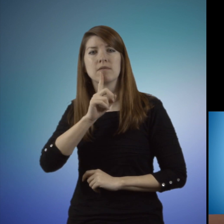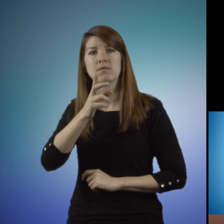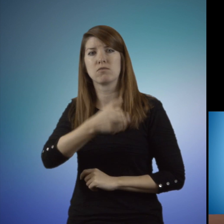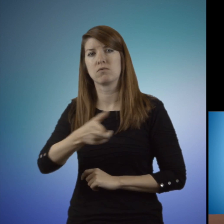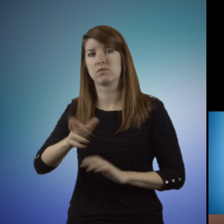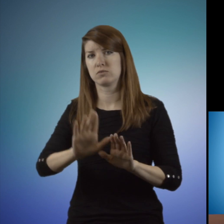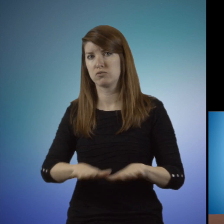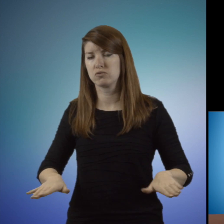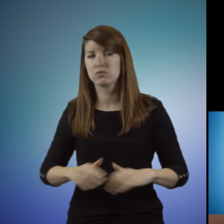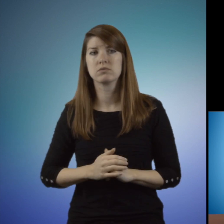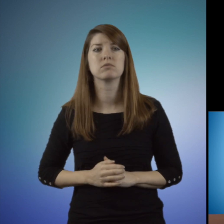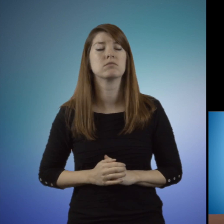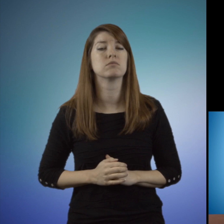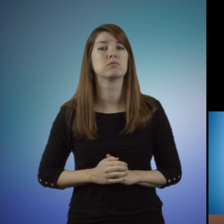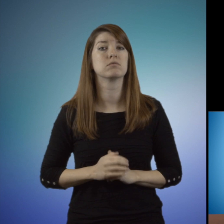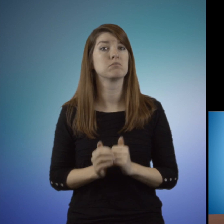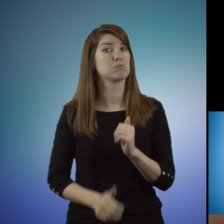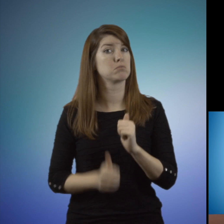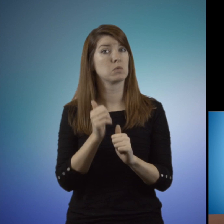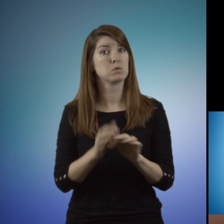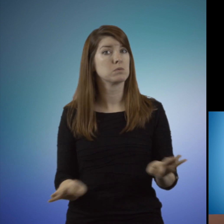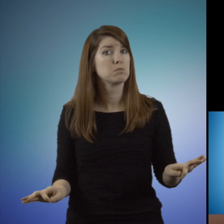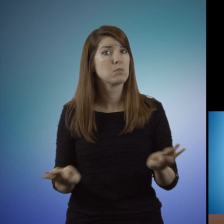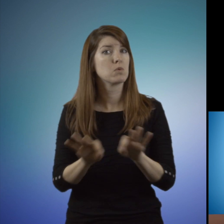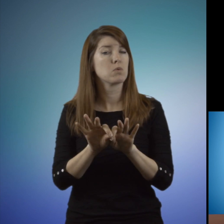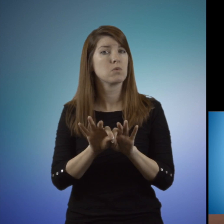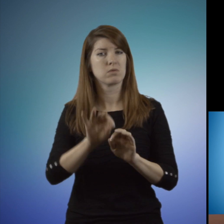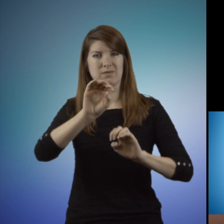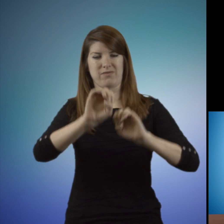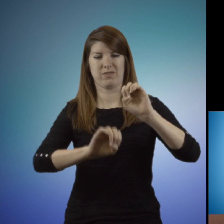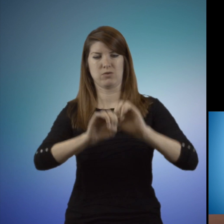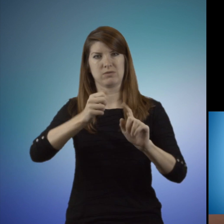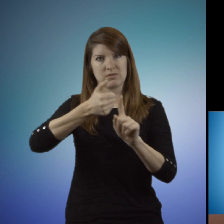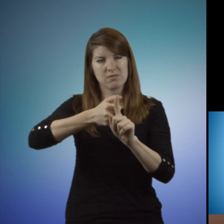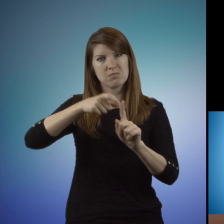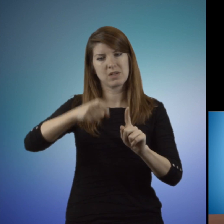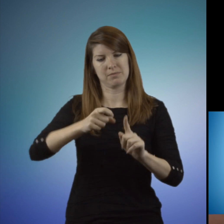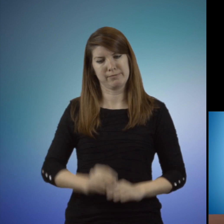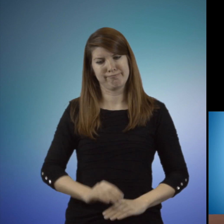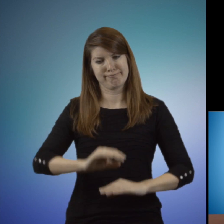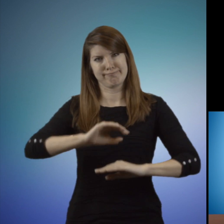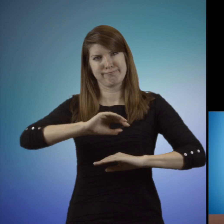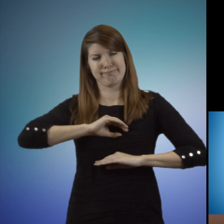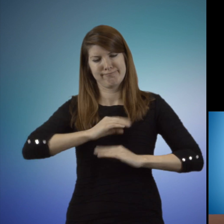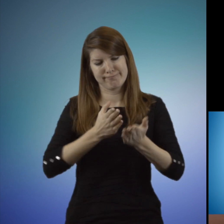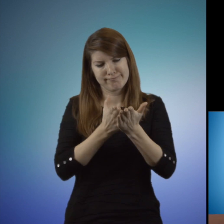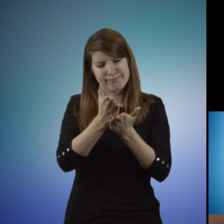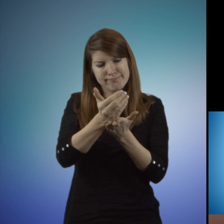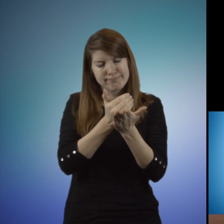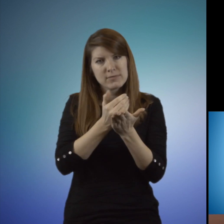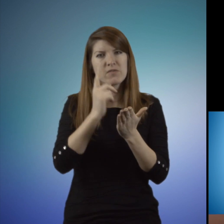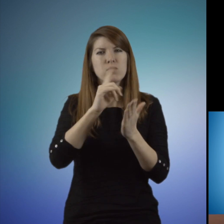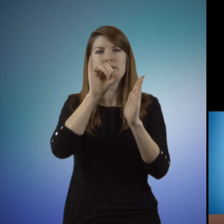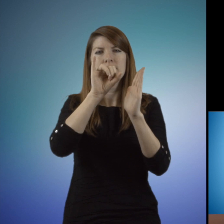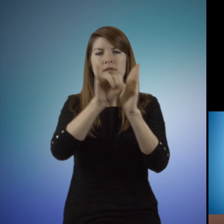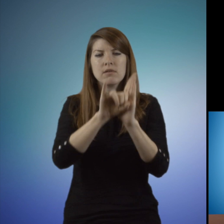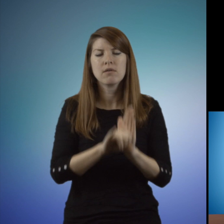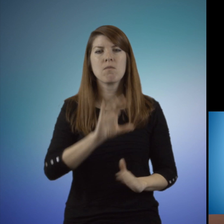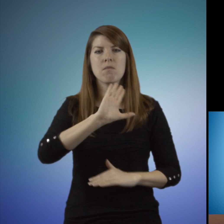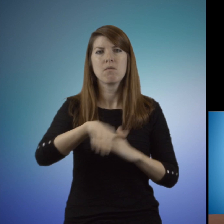Most importantly, the evaluation must be sufficiently comprehensive to identify all special education needs and related services.